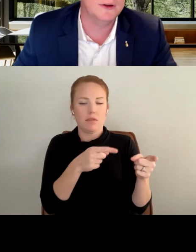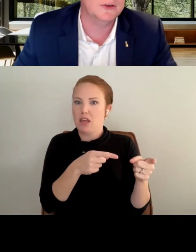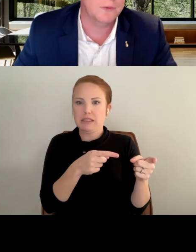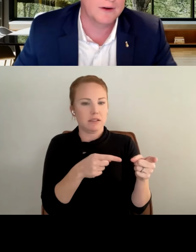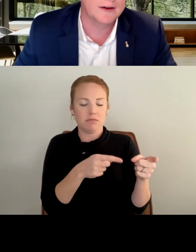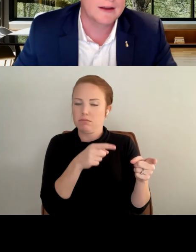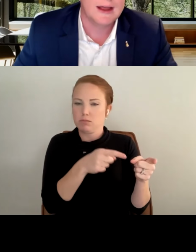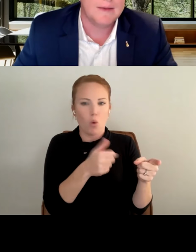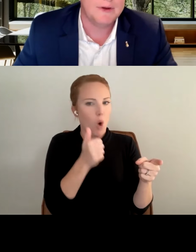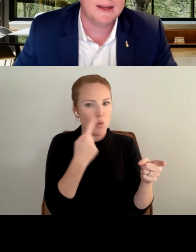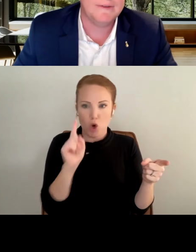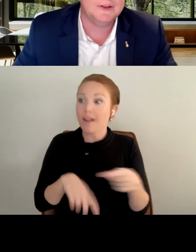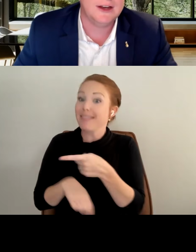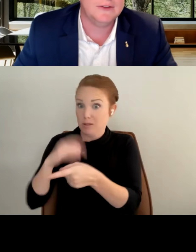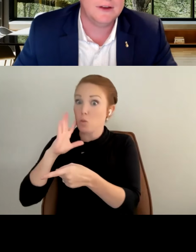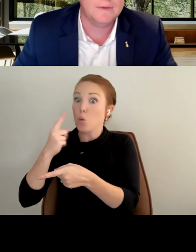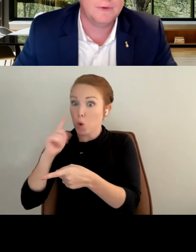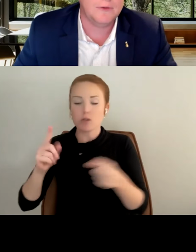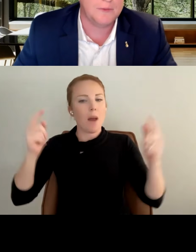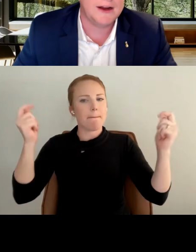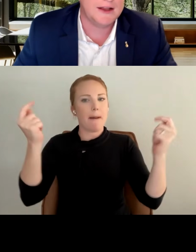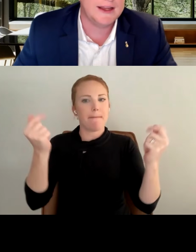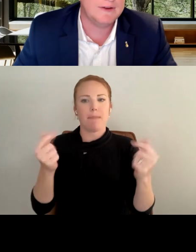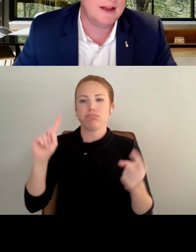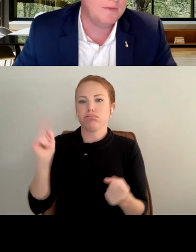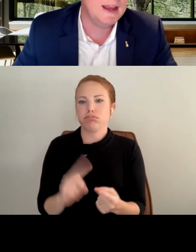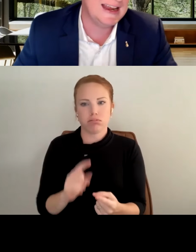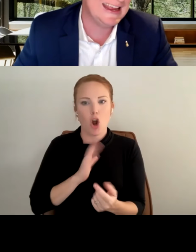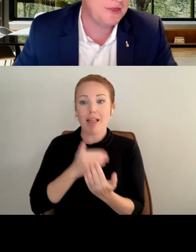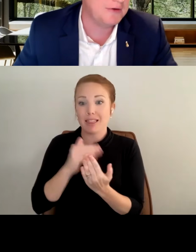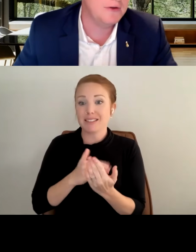going to work.' But it gave us a chance for my colleague even to help me kind of get through,